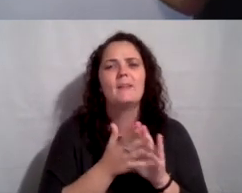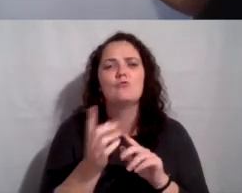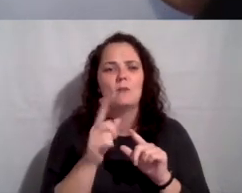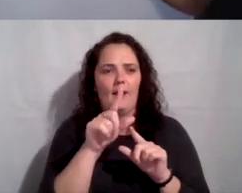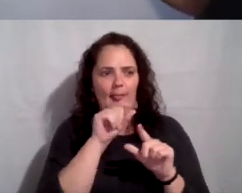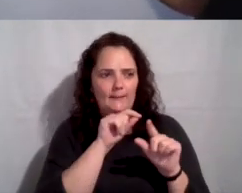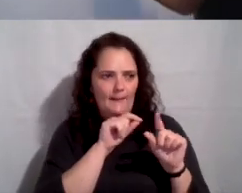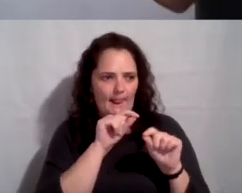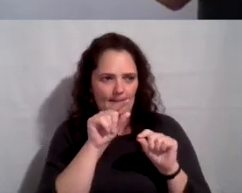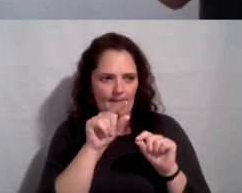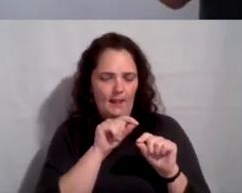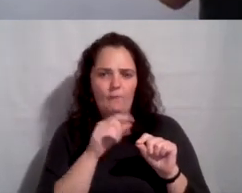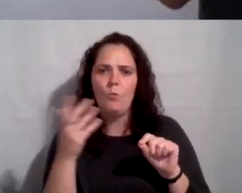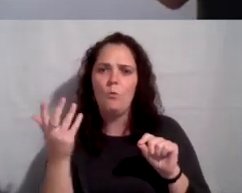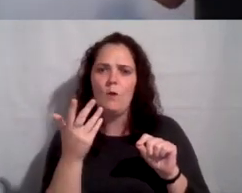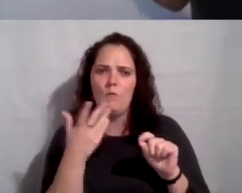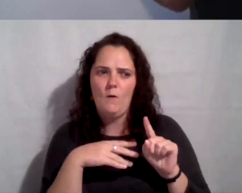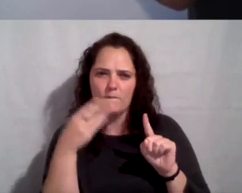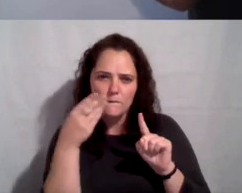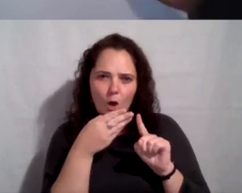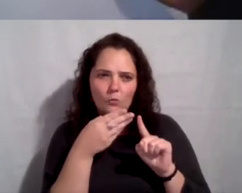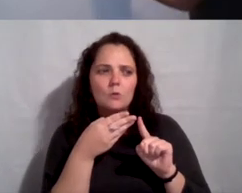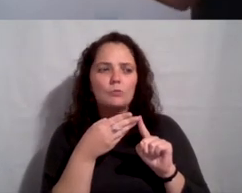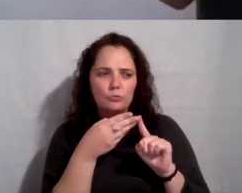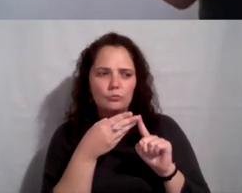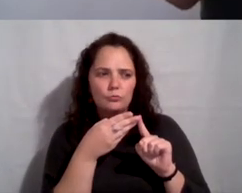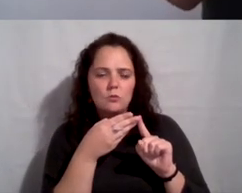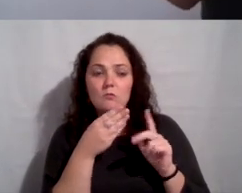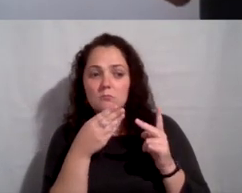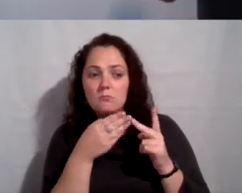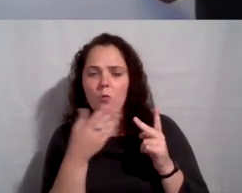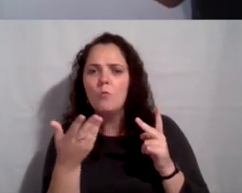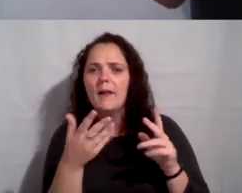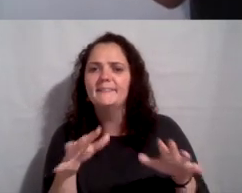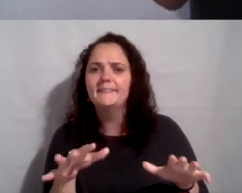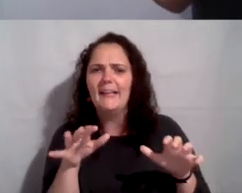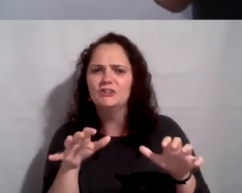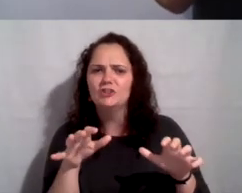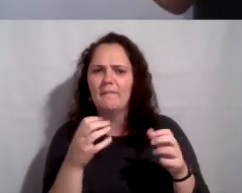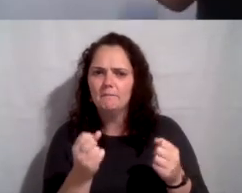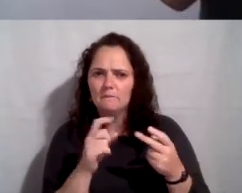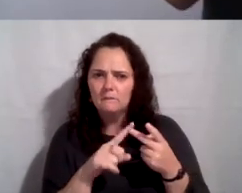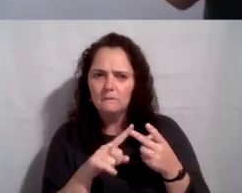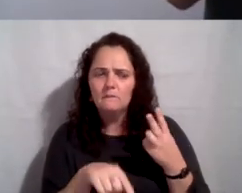selective and finding those points of attention, finding those points of tension, finding those things that are interesting to you